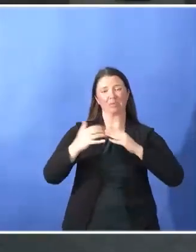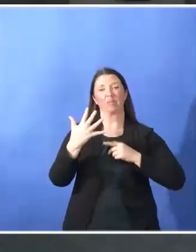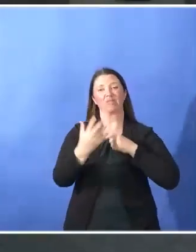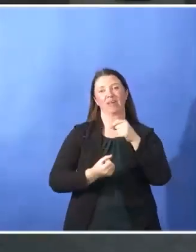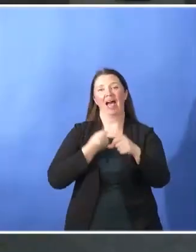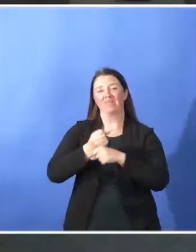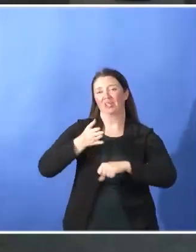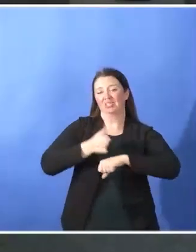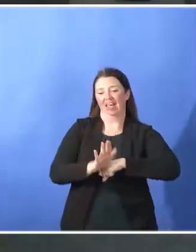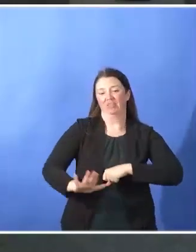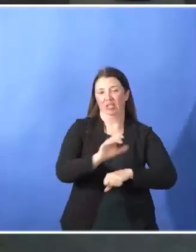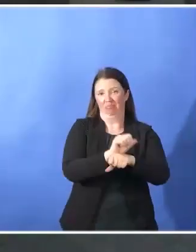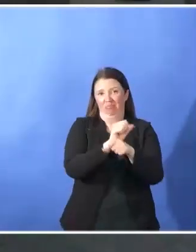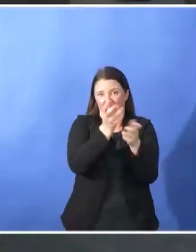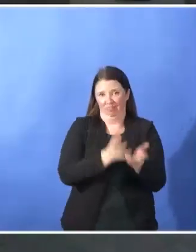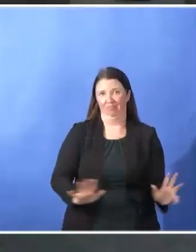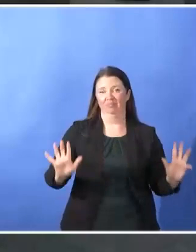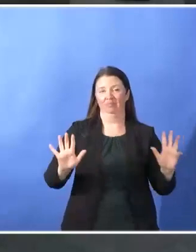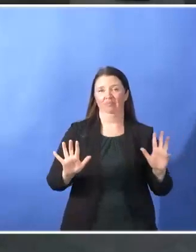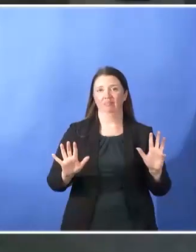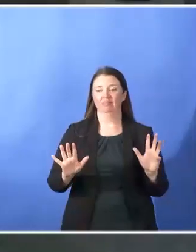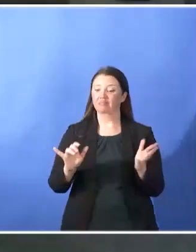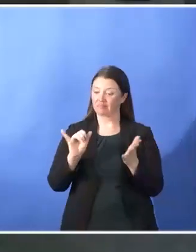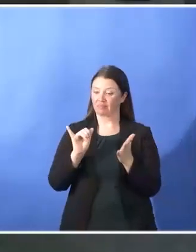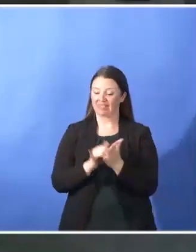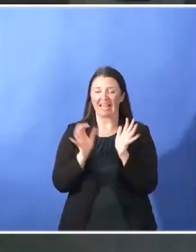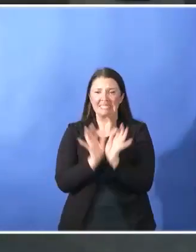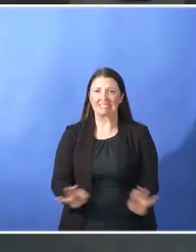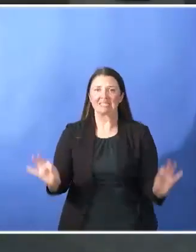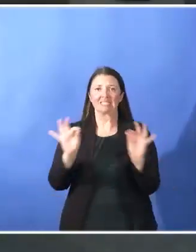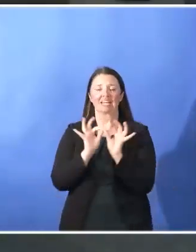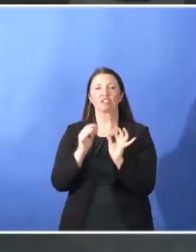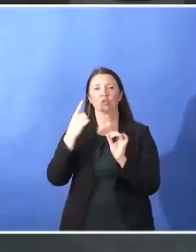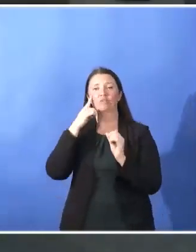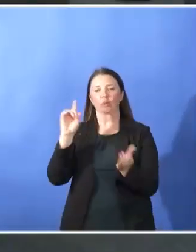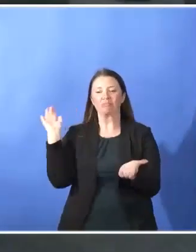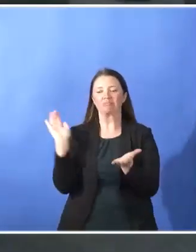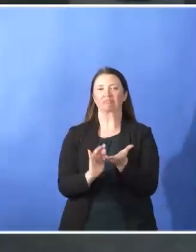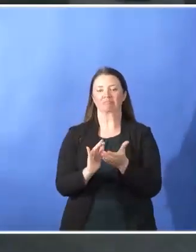POST MISSION DISPOSAL IS ESSENTIAL, IN THE COMMERCIAL